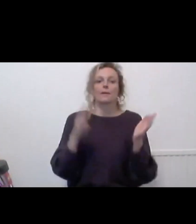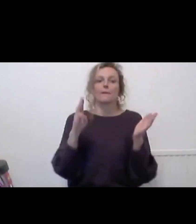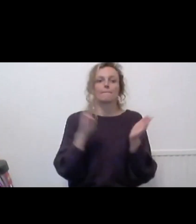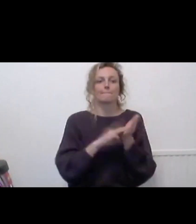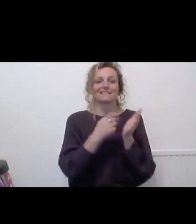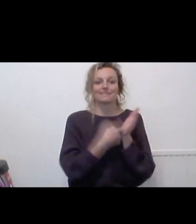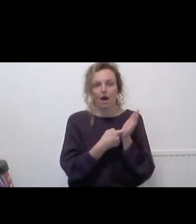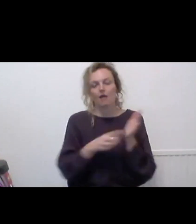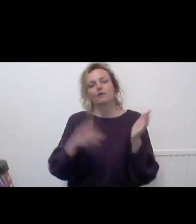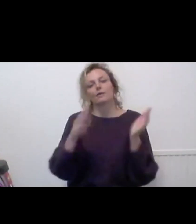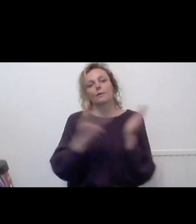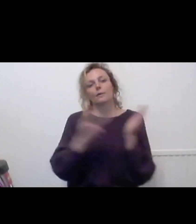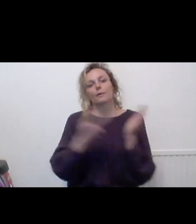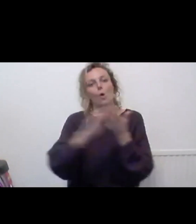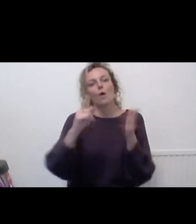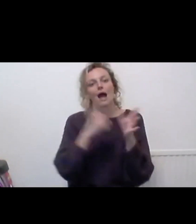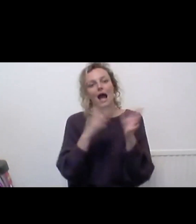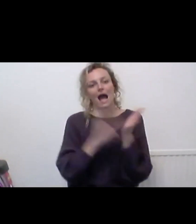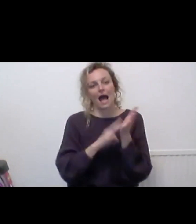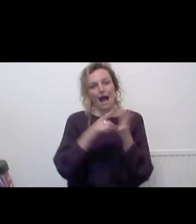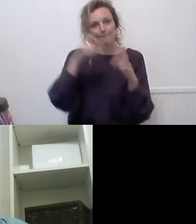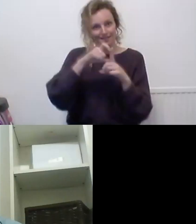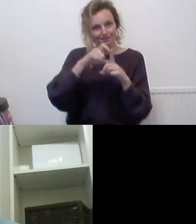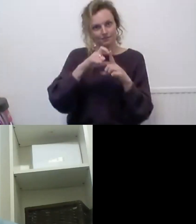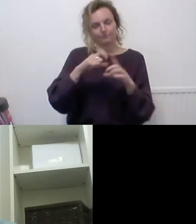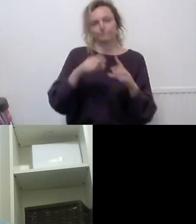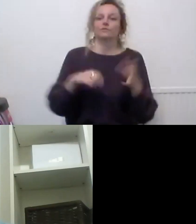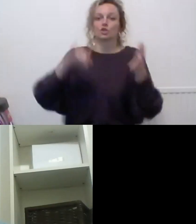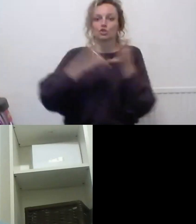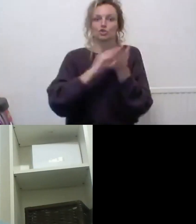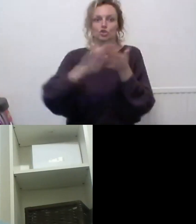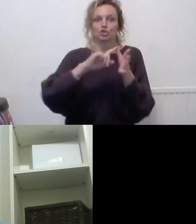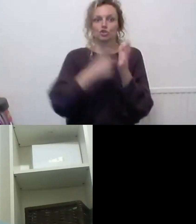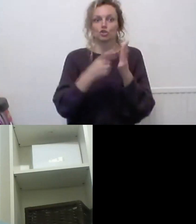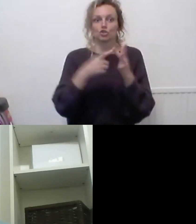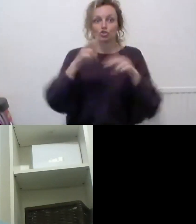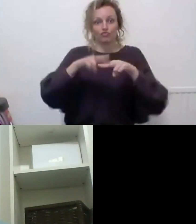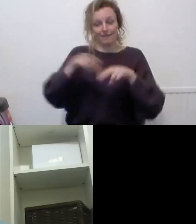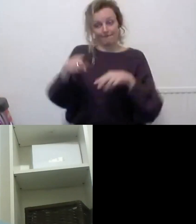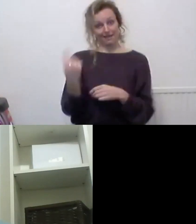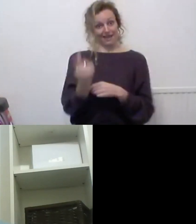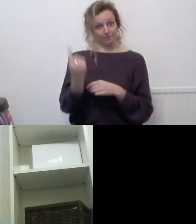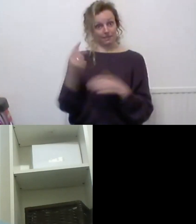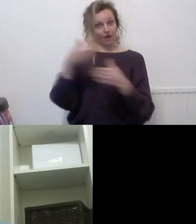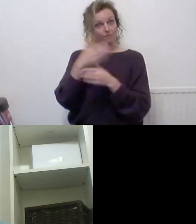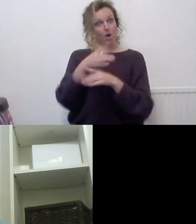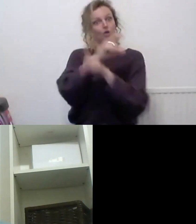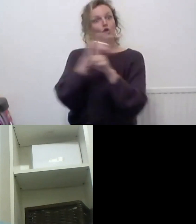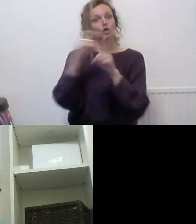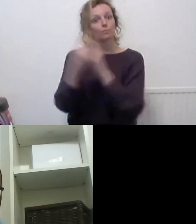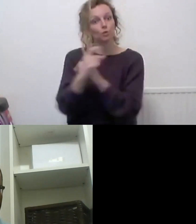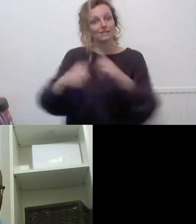Mr. Al Sharif is a community development officer or manager. Nice to have you with us Mohamed.